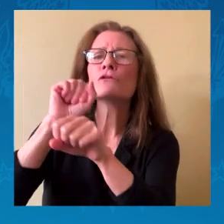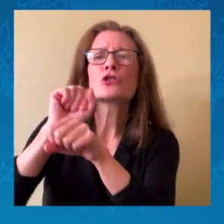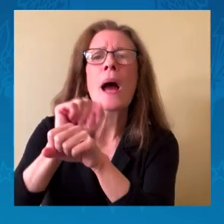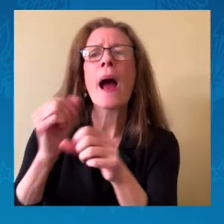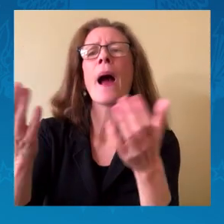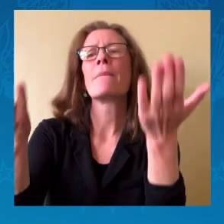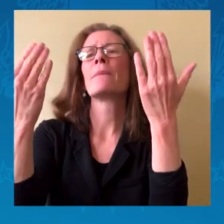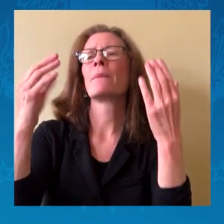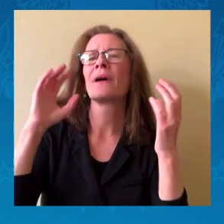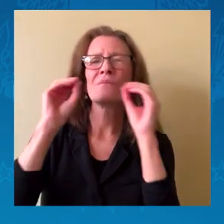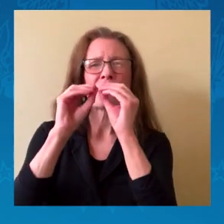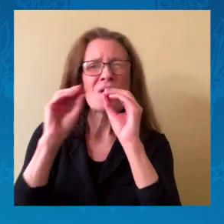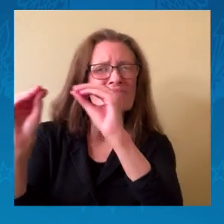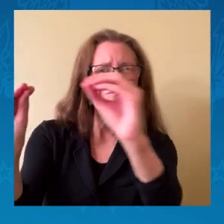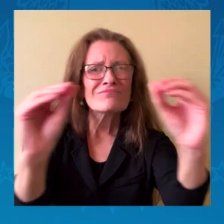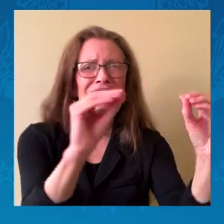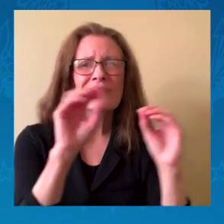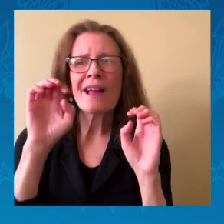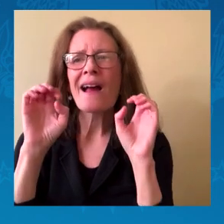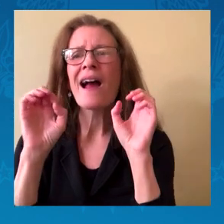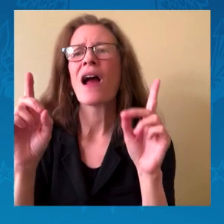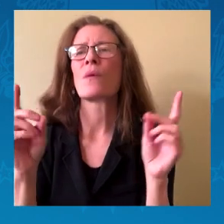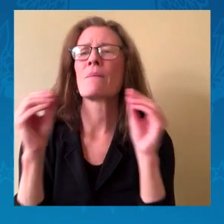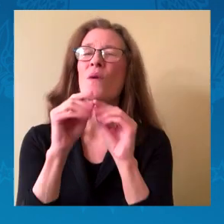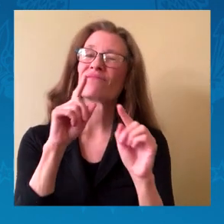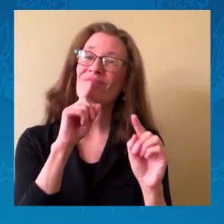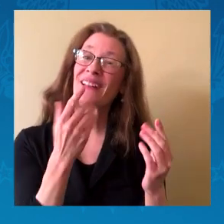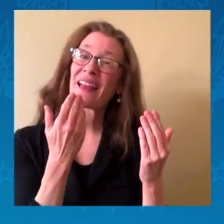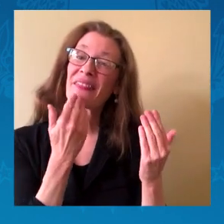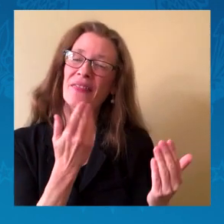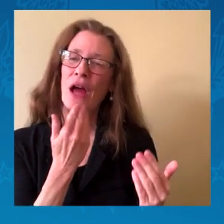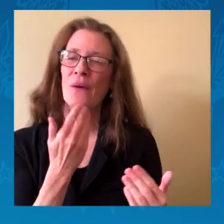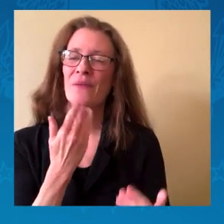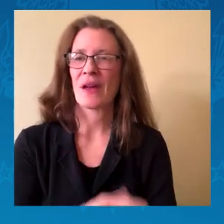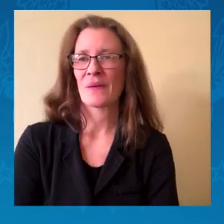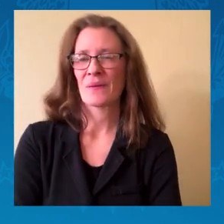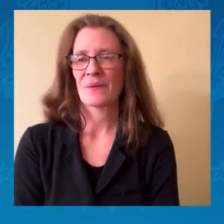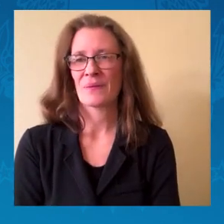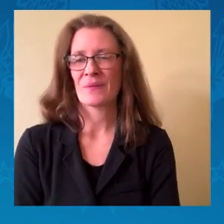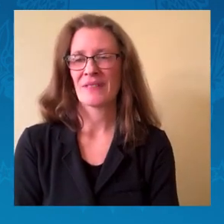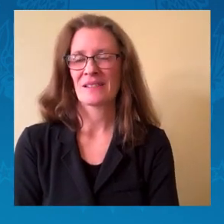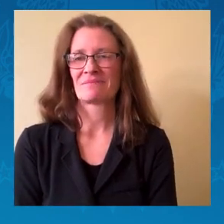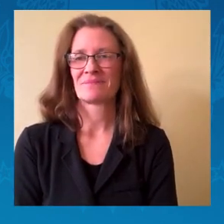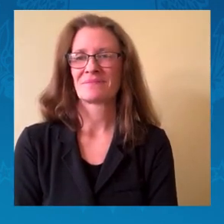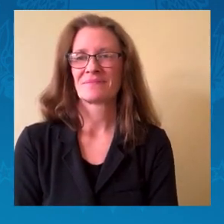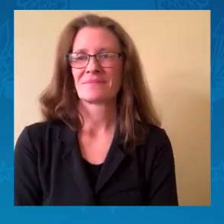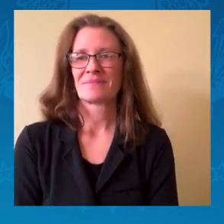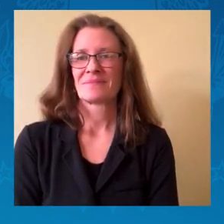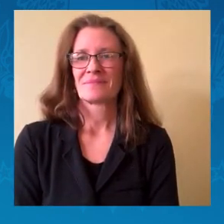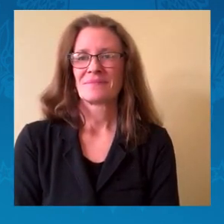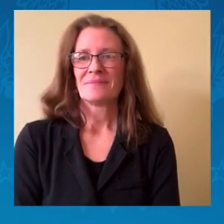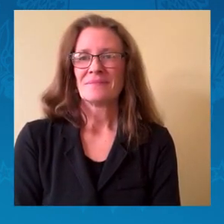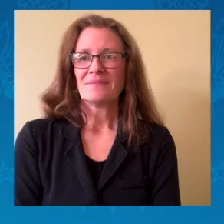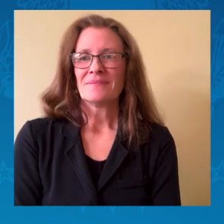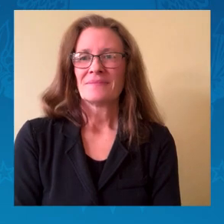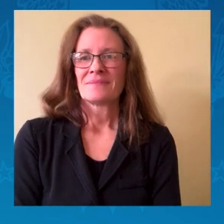Thank you. Thank you very much. And on the point of welders,